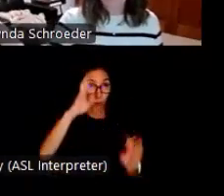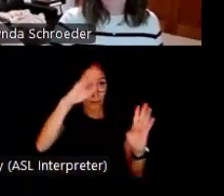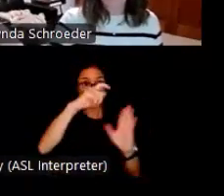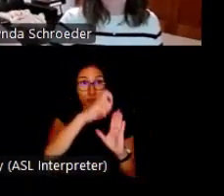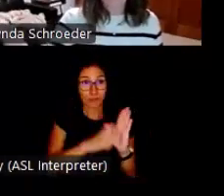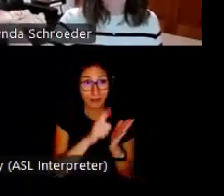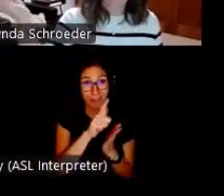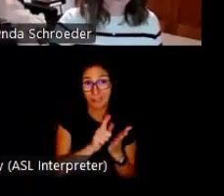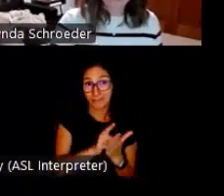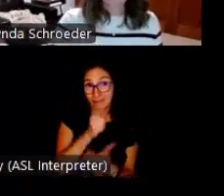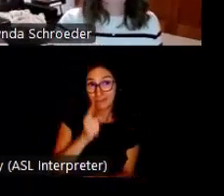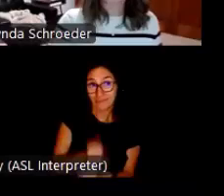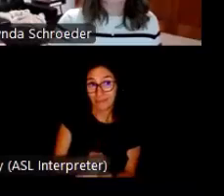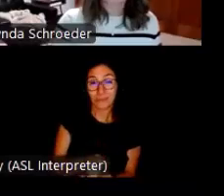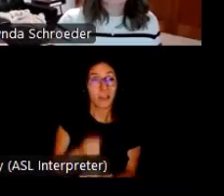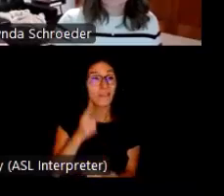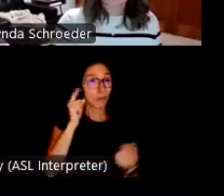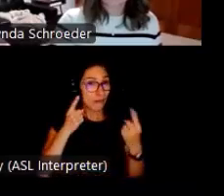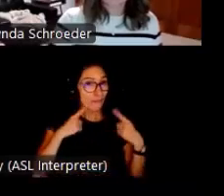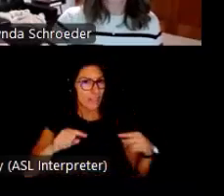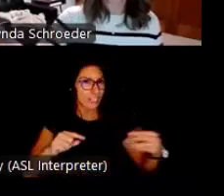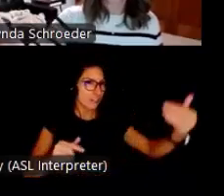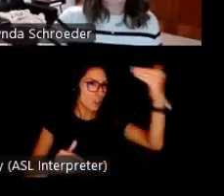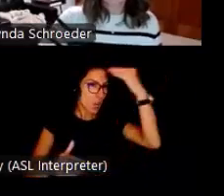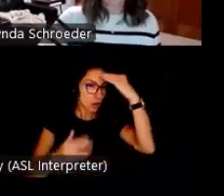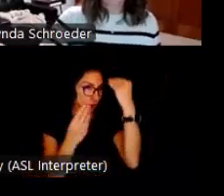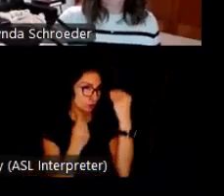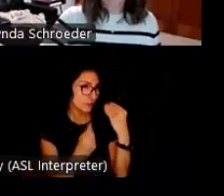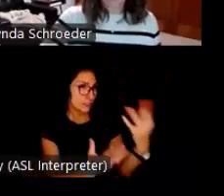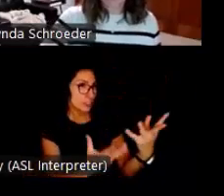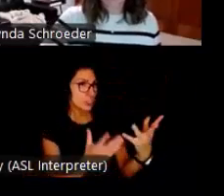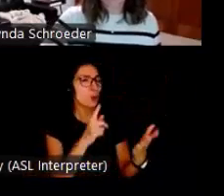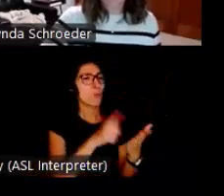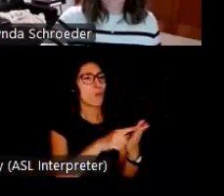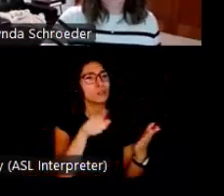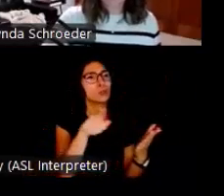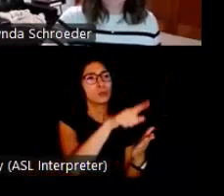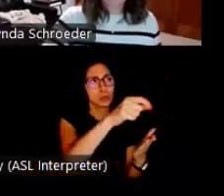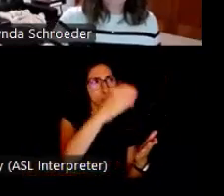translation, what do you need to know to inform your decisions?